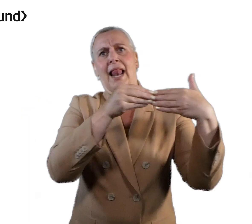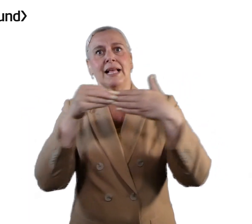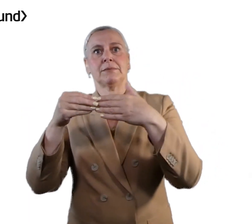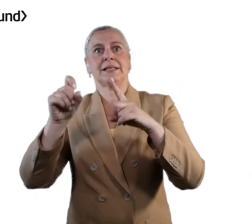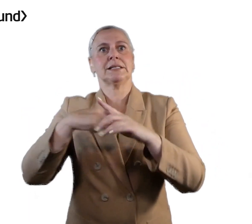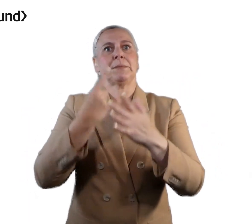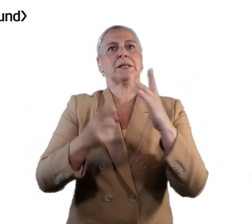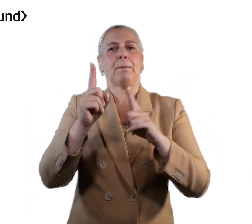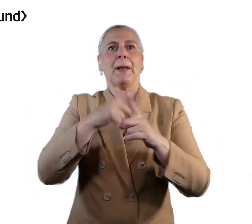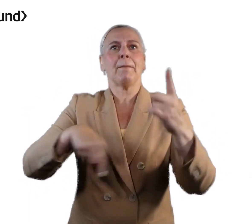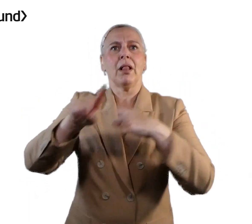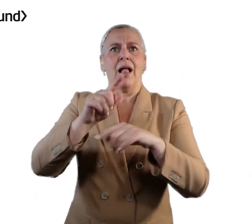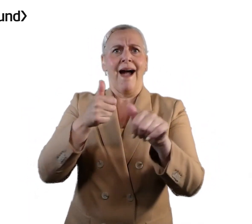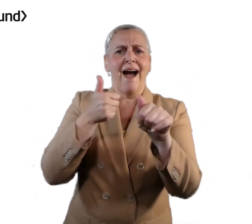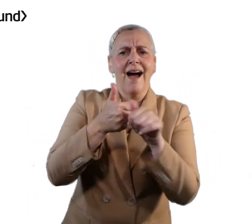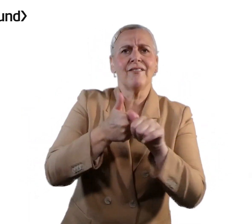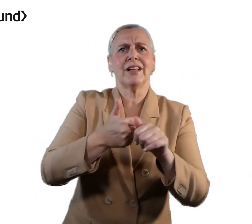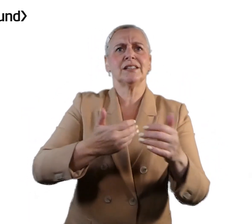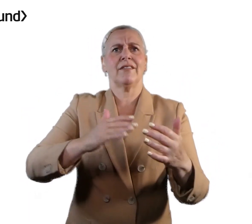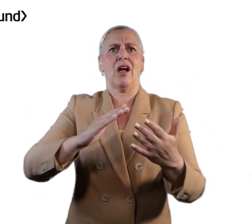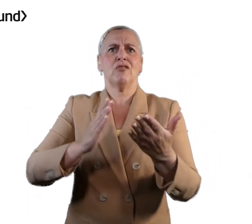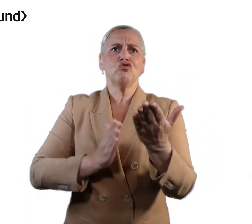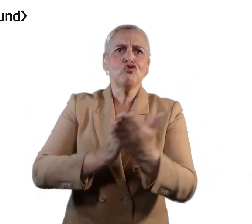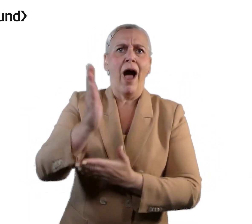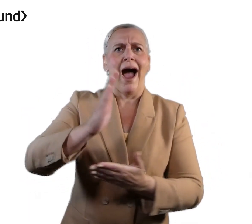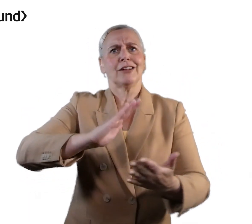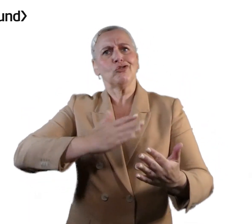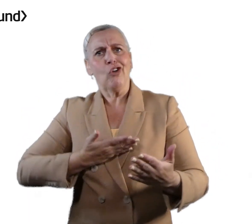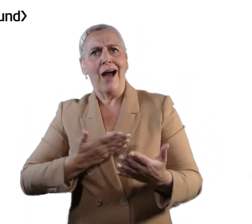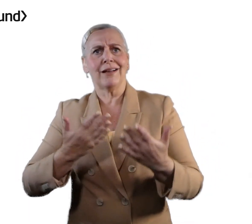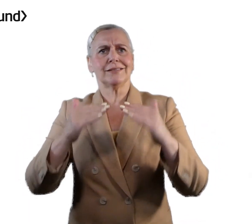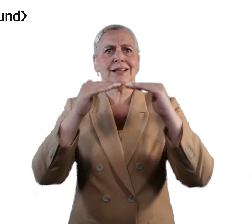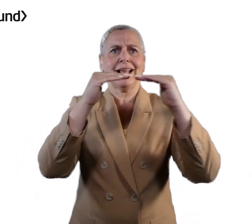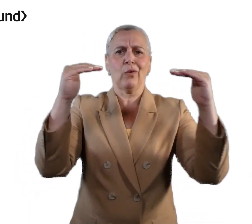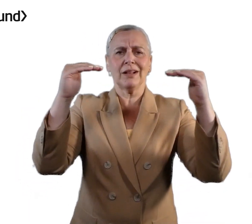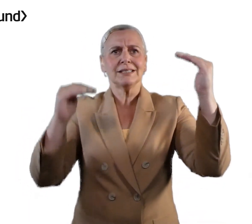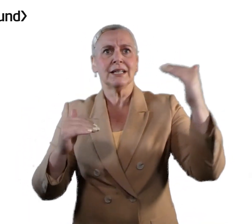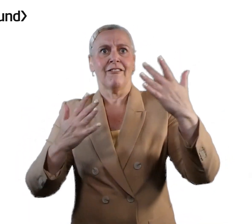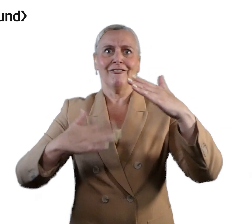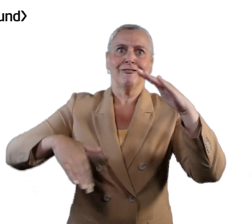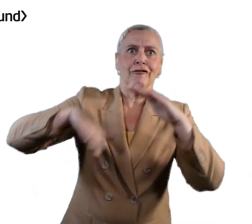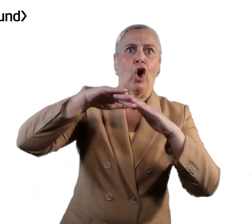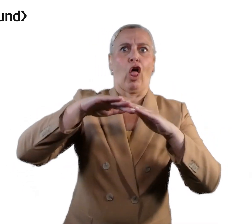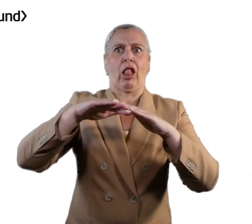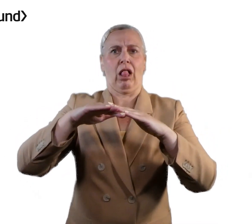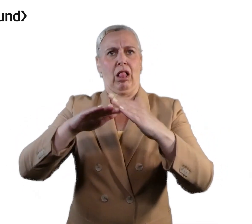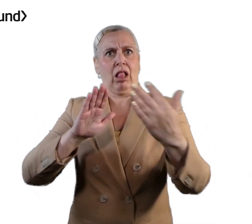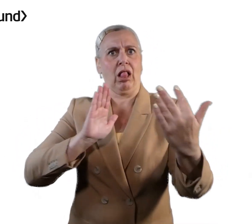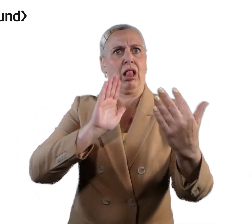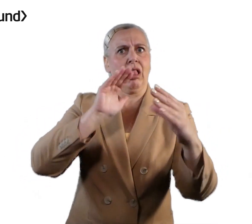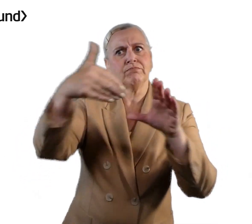led by Disabled people that advocate for rights, equality and full inclusion